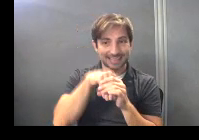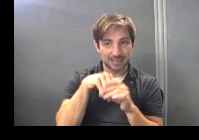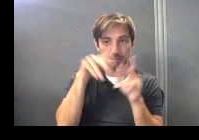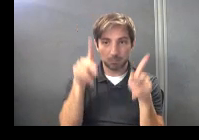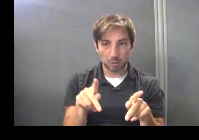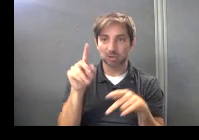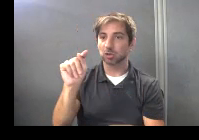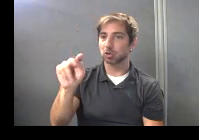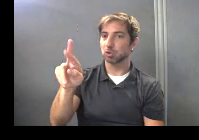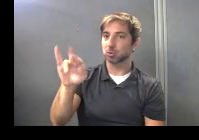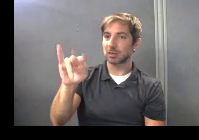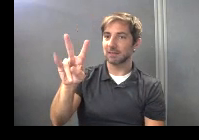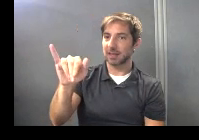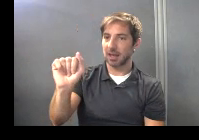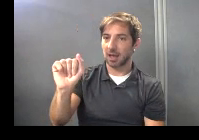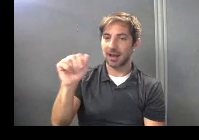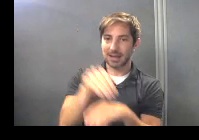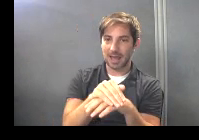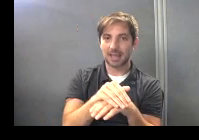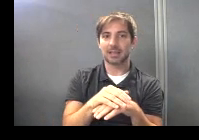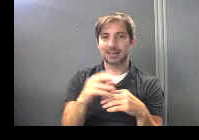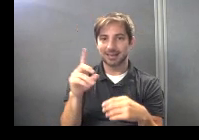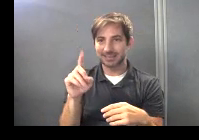IN DECEMBER. NOW WE ARE IFFY ABOUT DOING ANYTHING IN PERSON